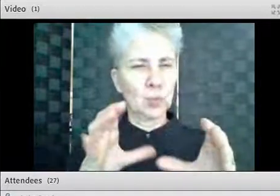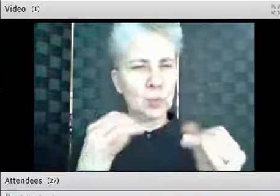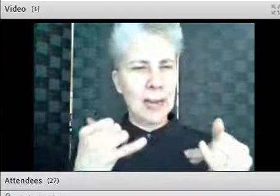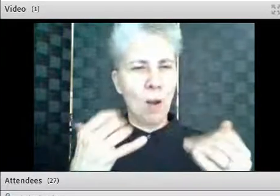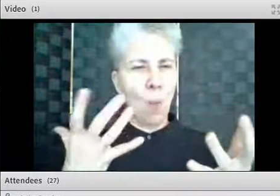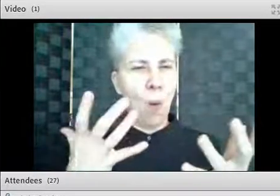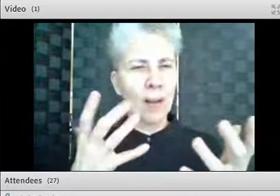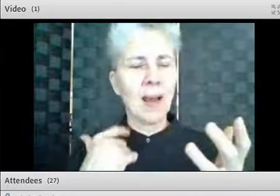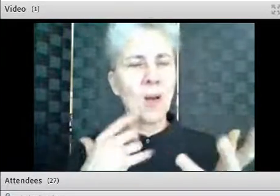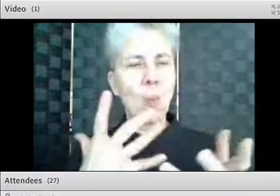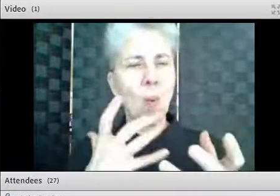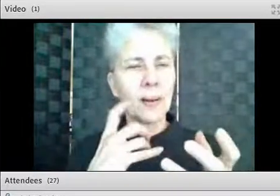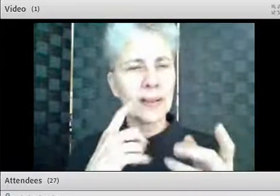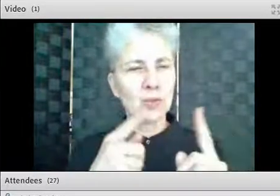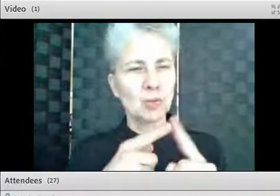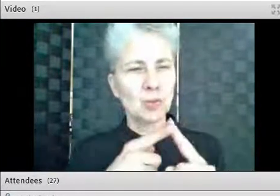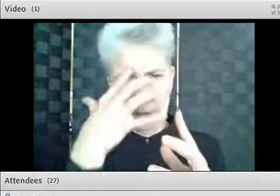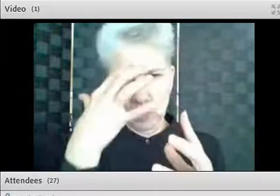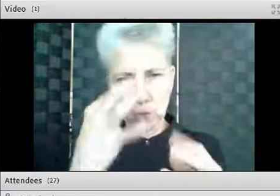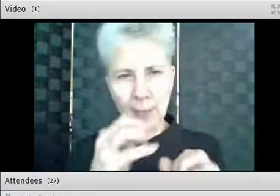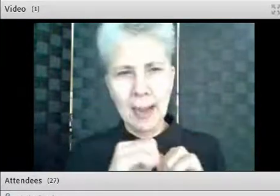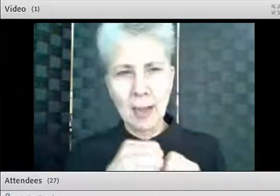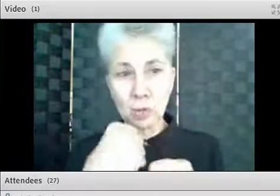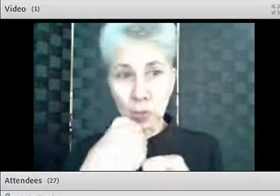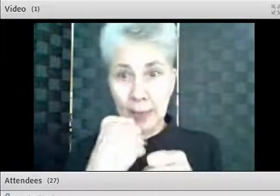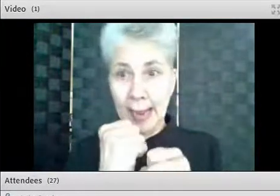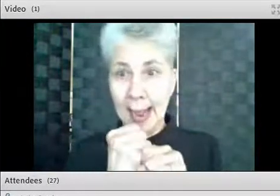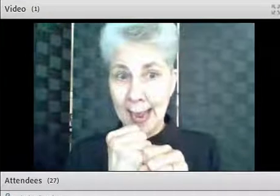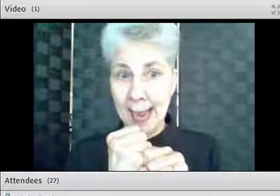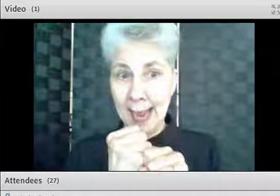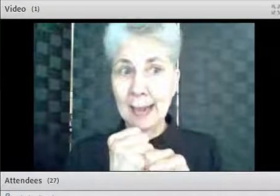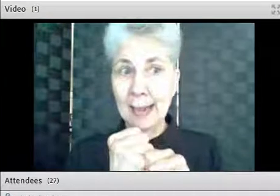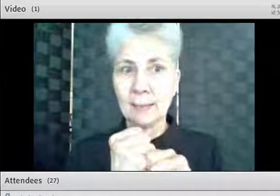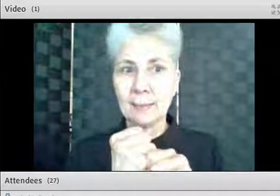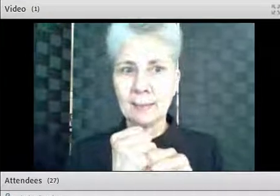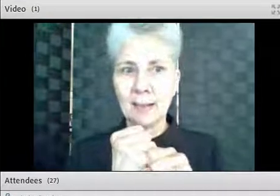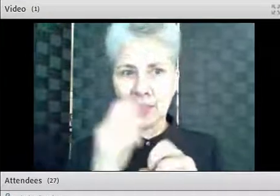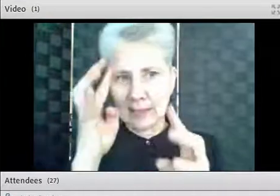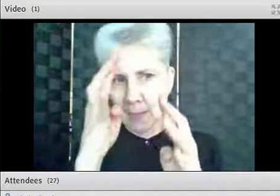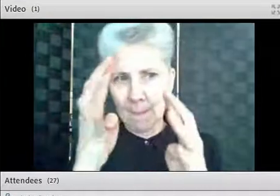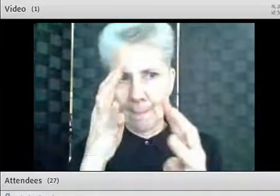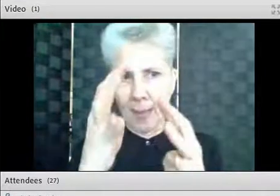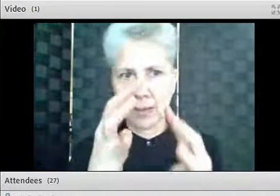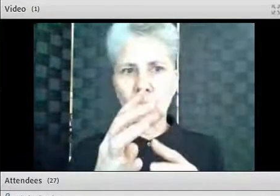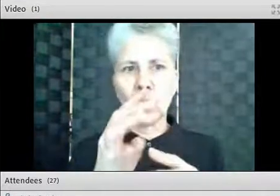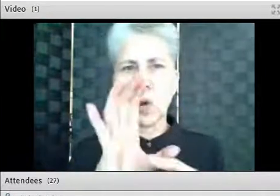I want us to determine how to create these mythical main entry Cutters. How do we do this?